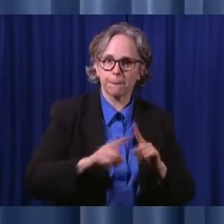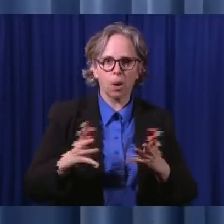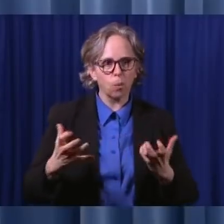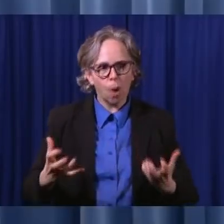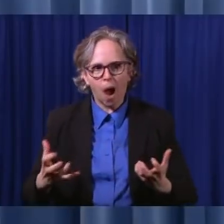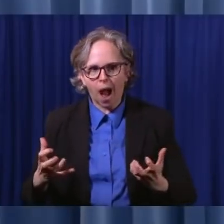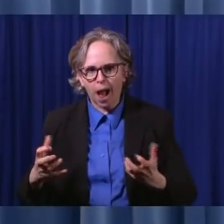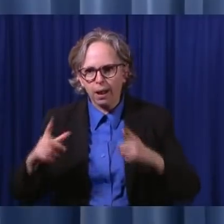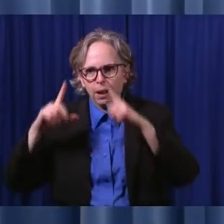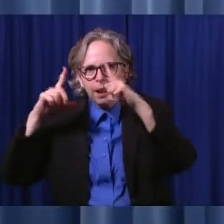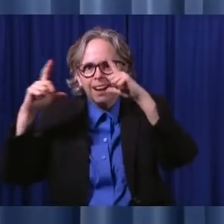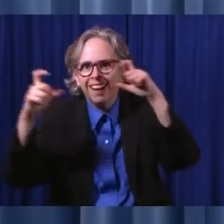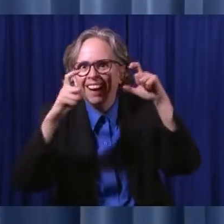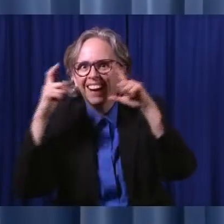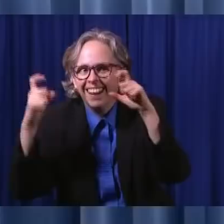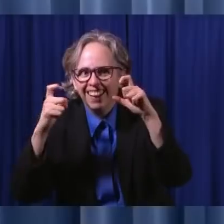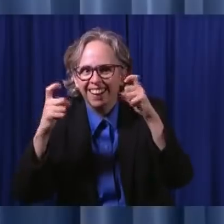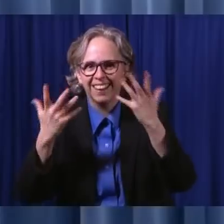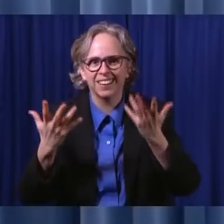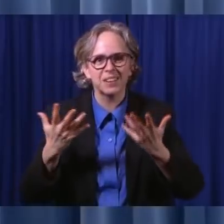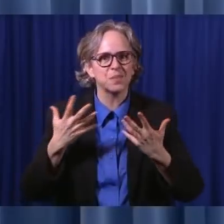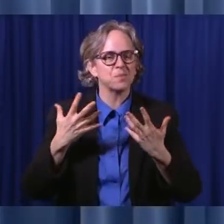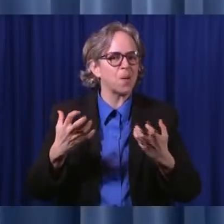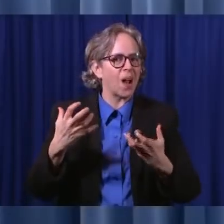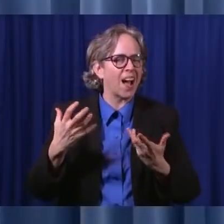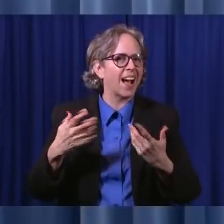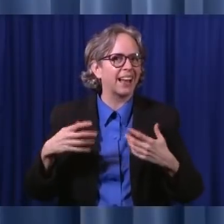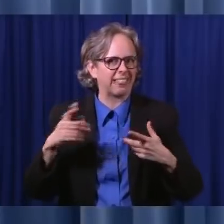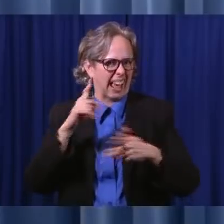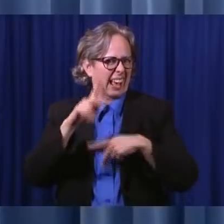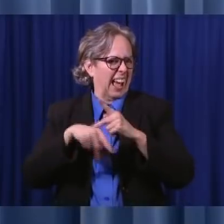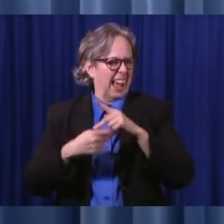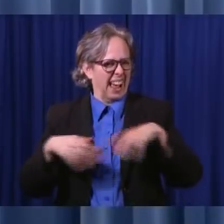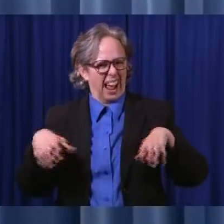WE TALK A LOOT ABOUT THE LAMBS,